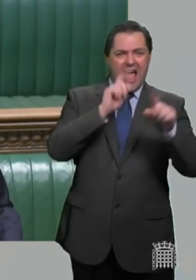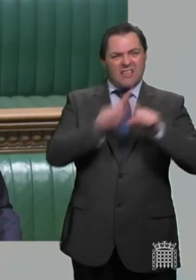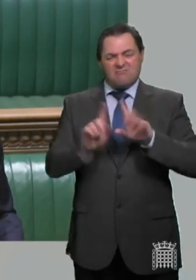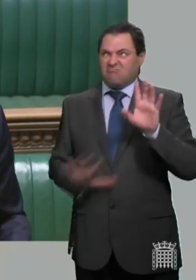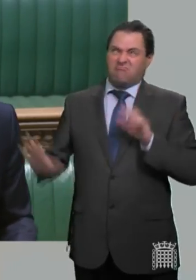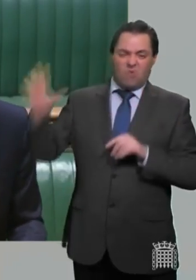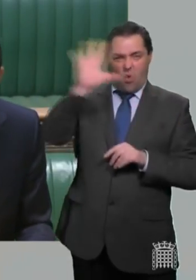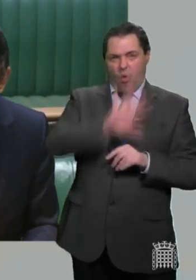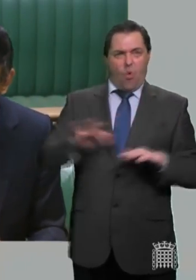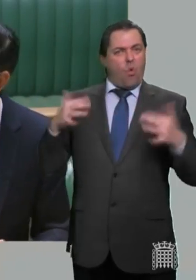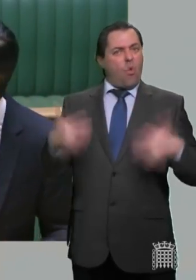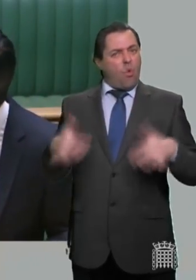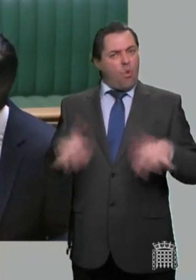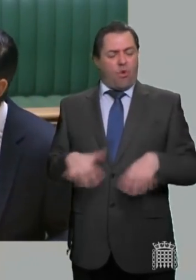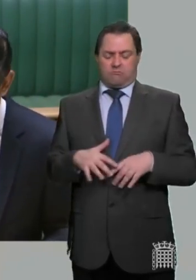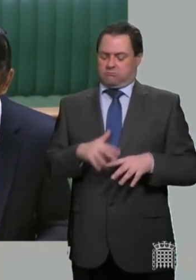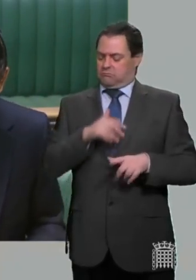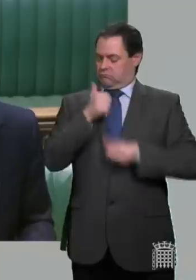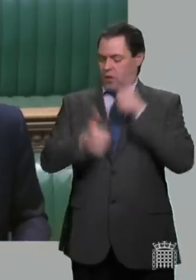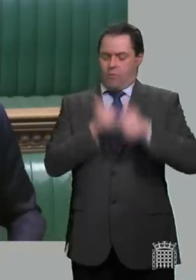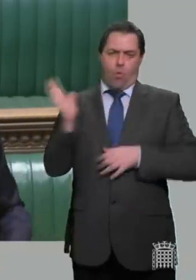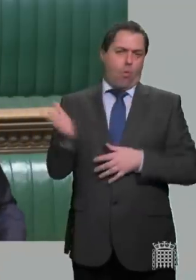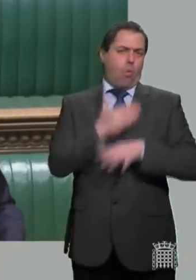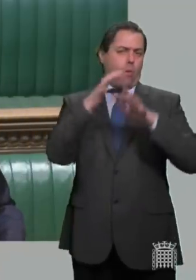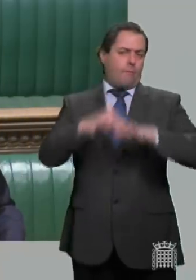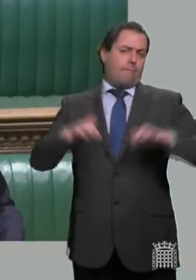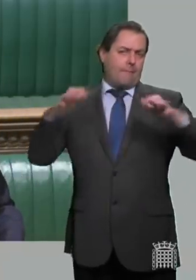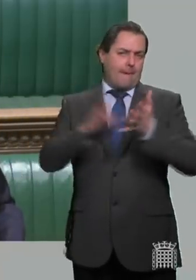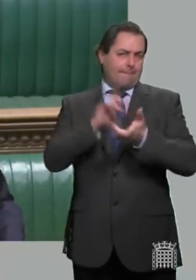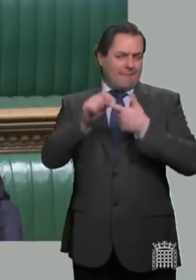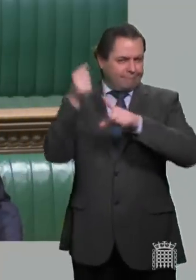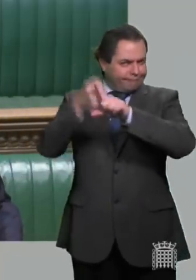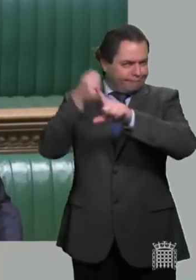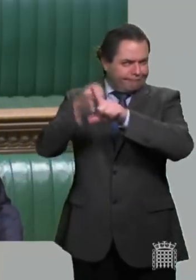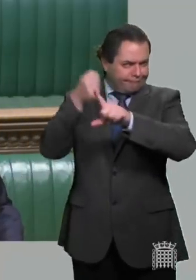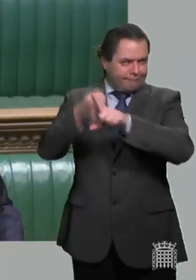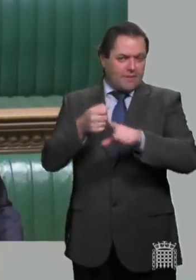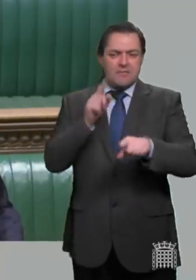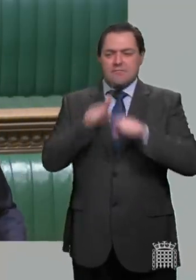I commend Members across the House for their campaigning, but in particular my hon. Friends the